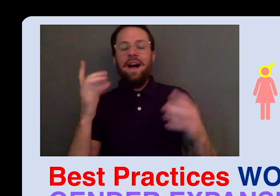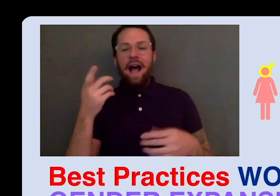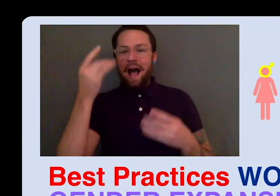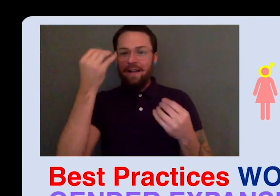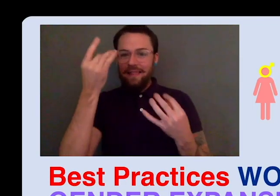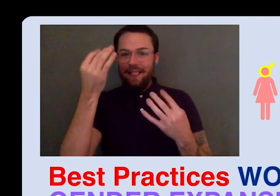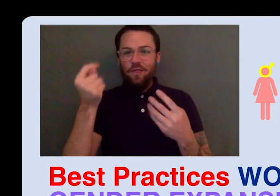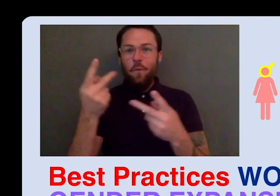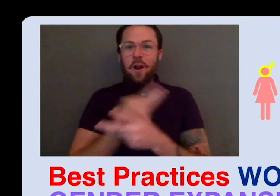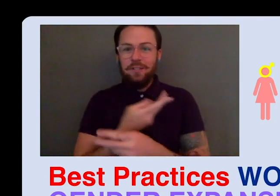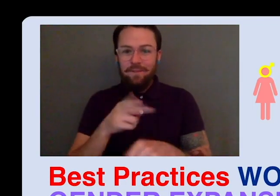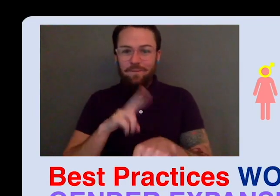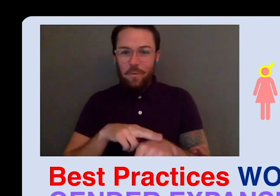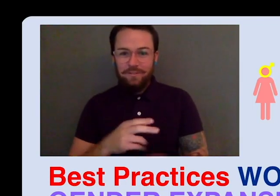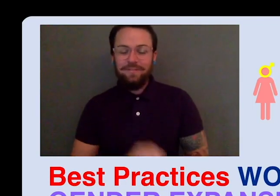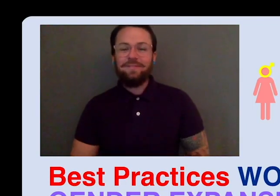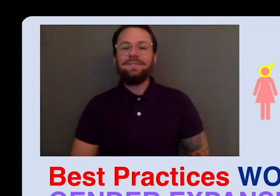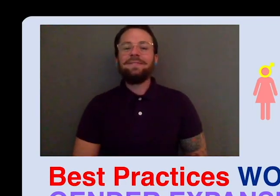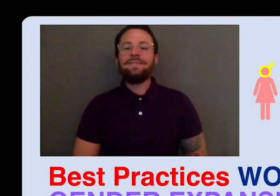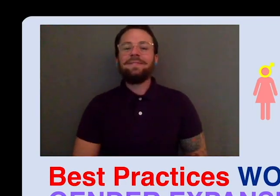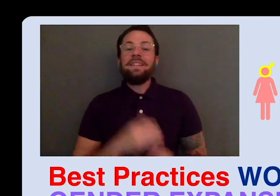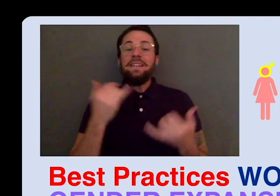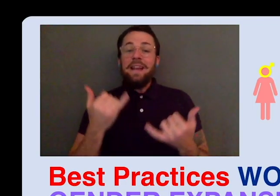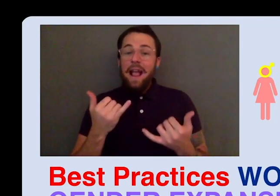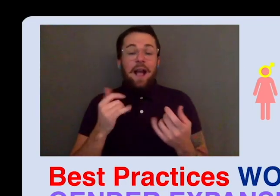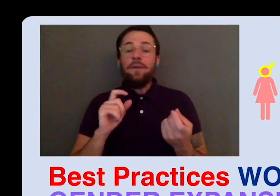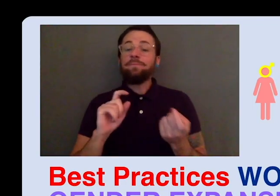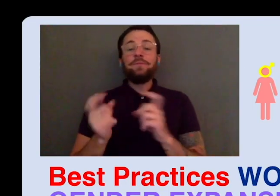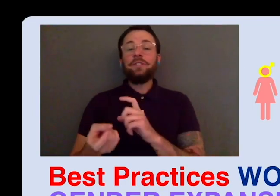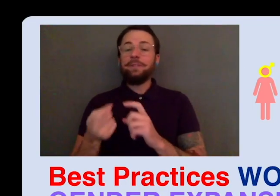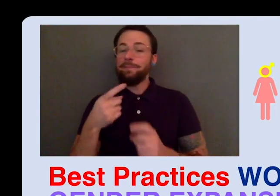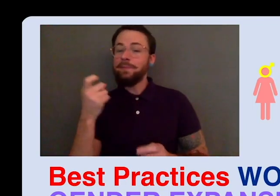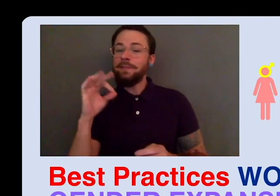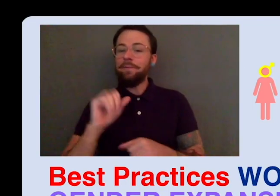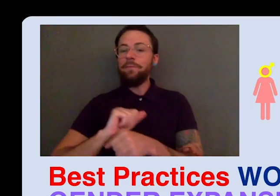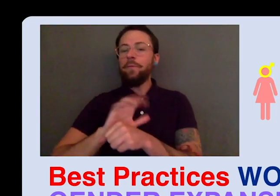large audience and thinking the worst, of course.